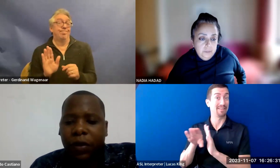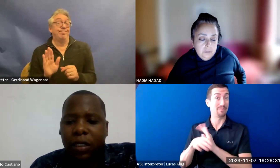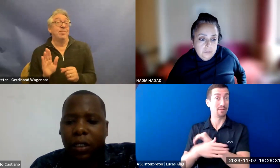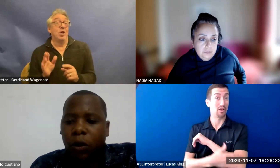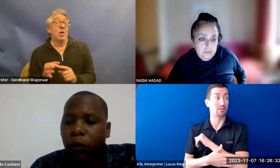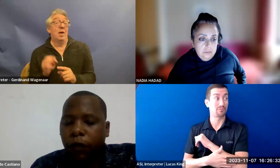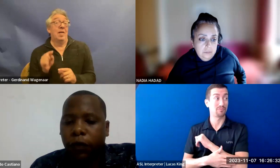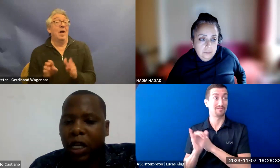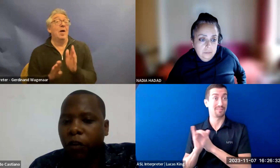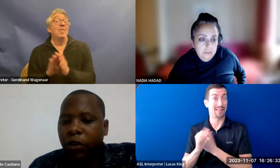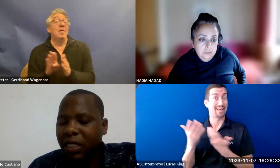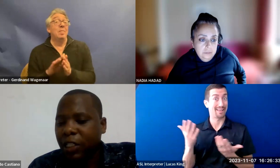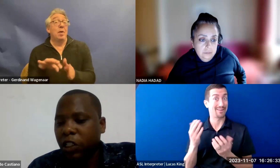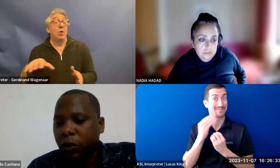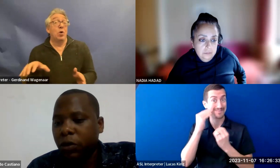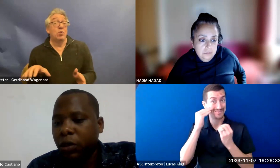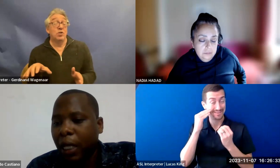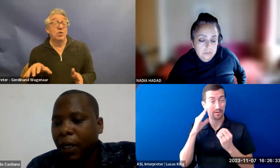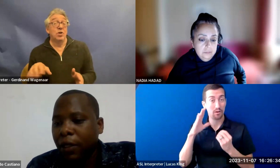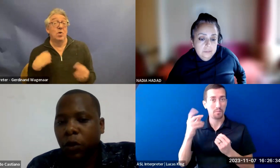OPDs face a lot of governance issues.